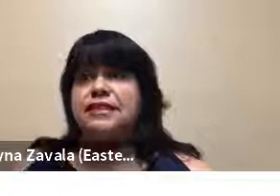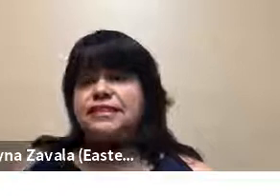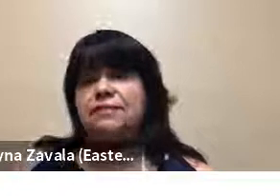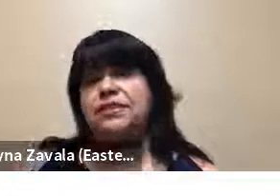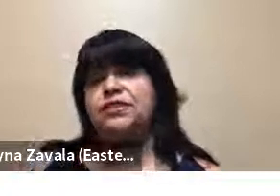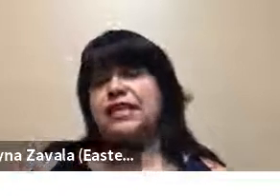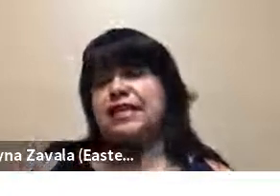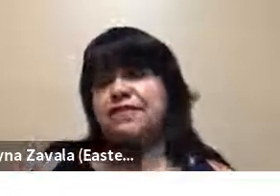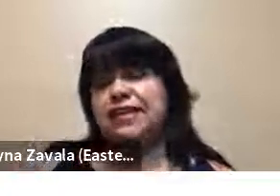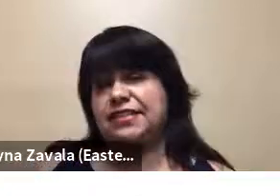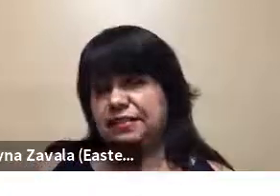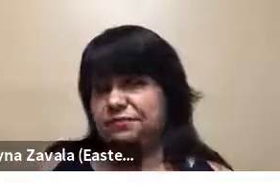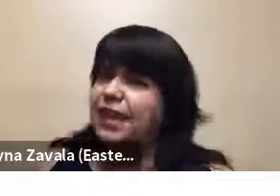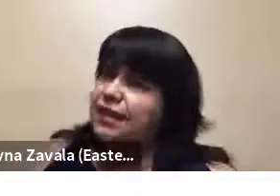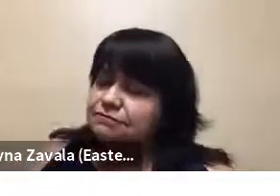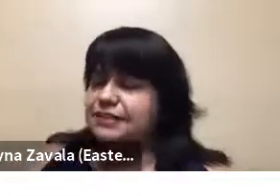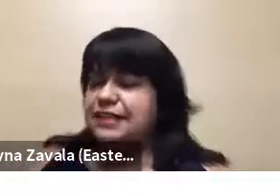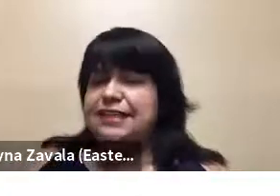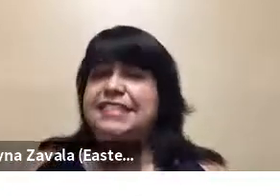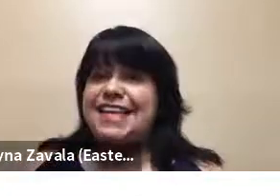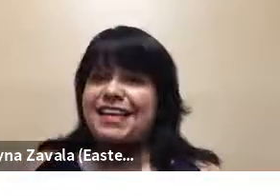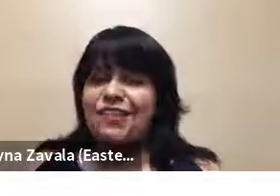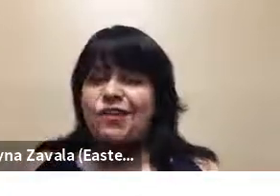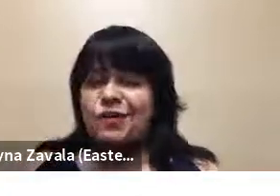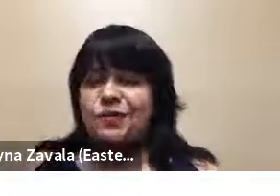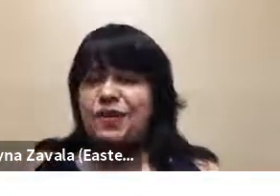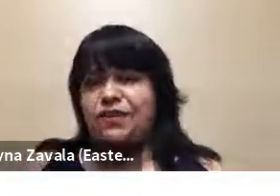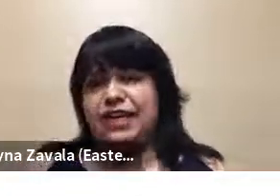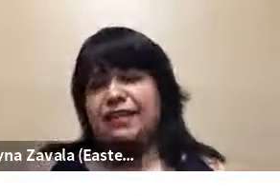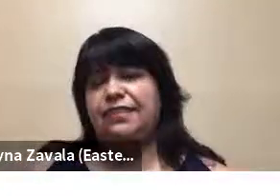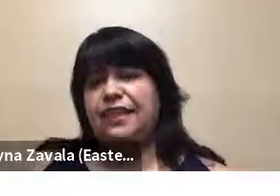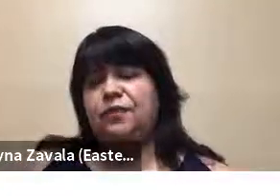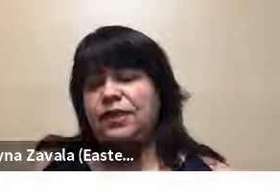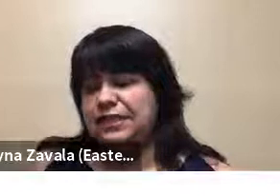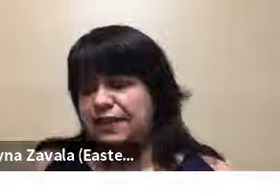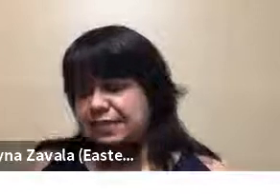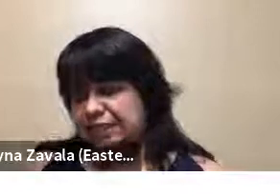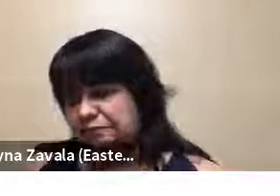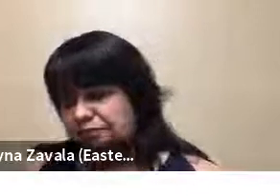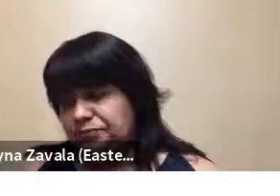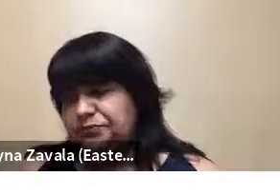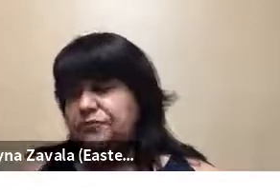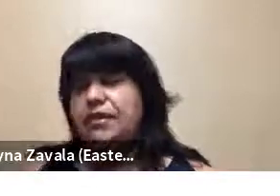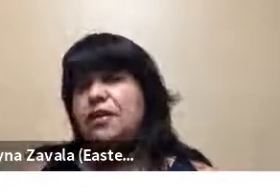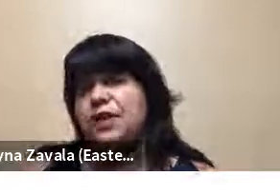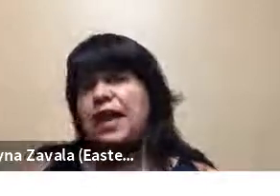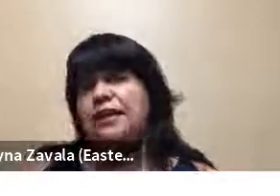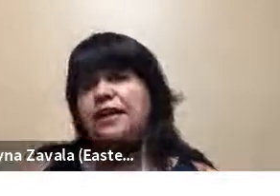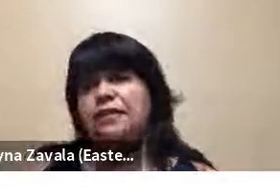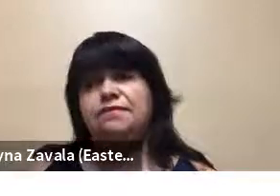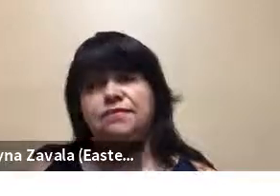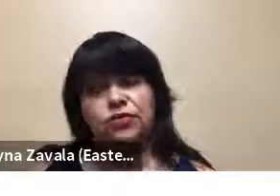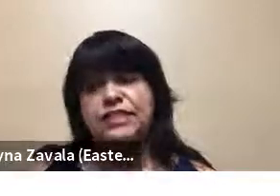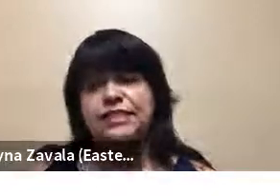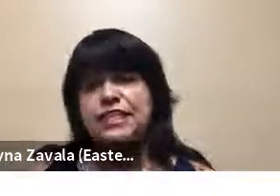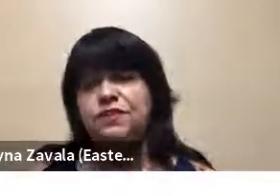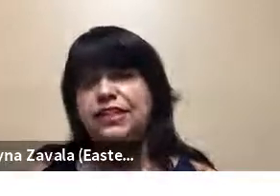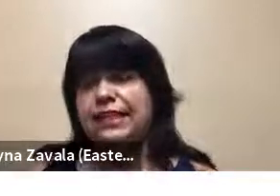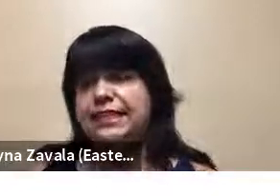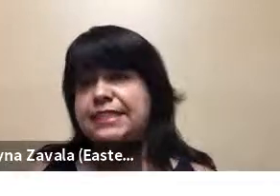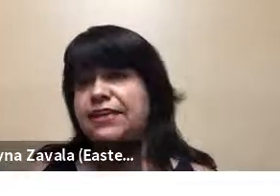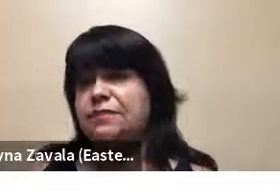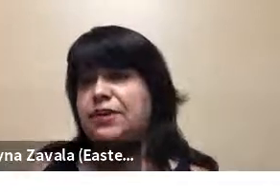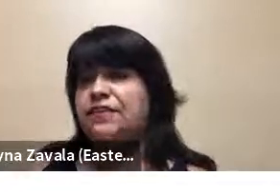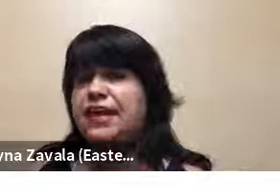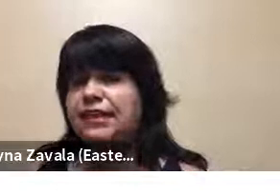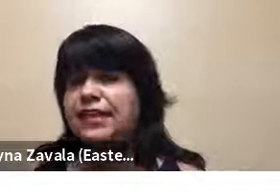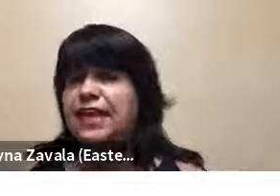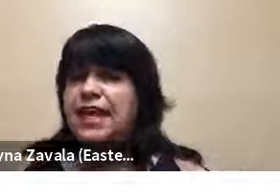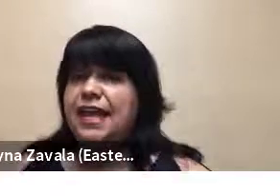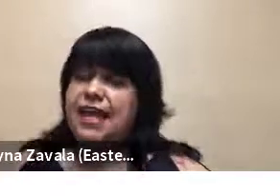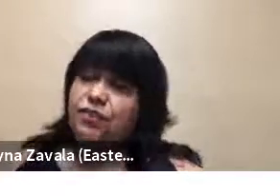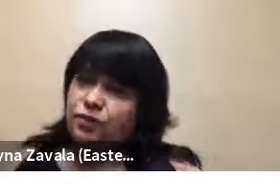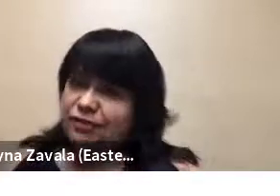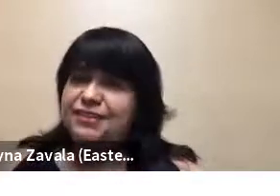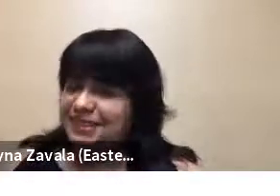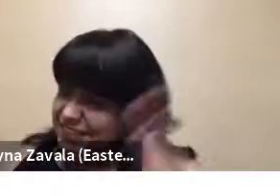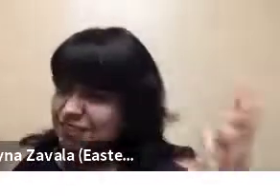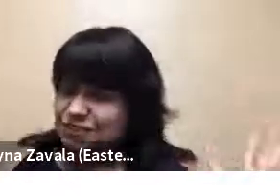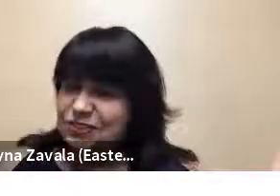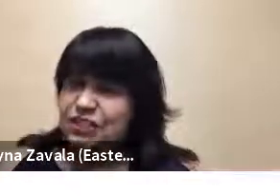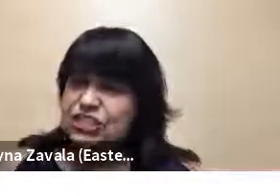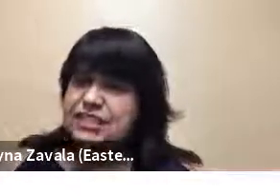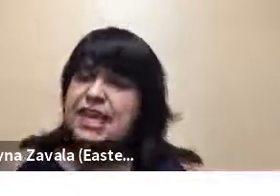Reyna Zavala (Easterseals): The step into taking a vaccine and deciding on their own, whether or not they want the vaccine, we had three successful clinics here in imperial valley and throughout the Easter seals regions.